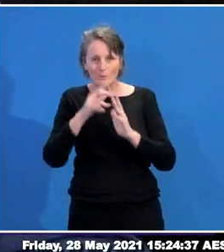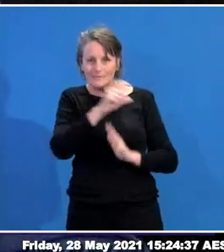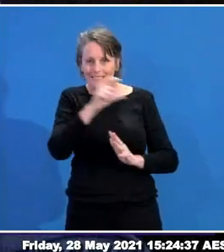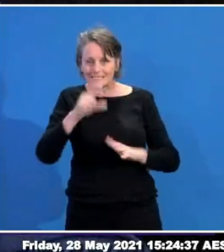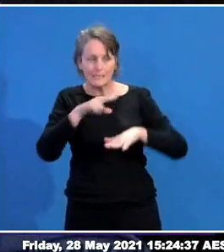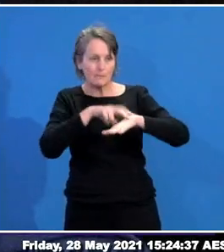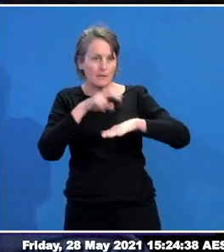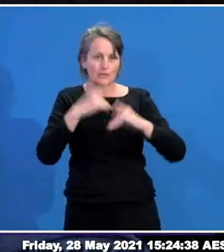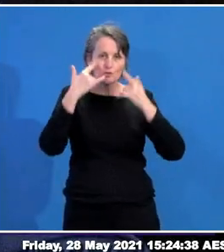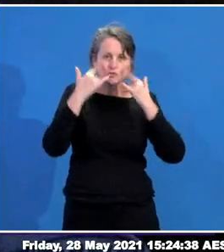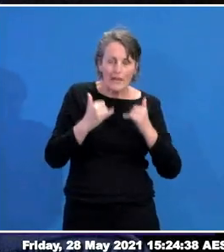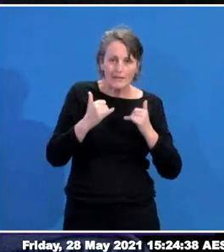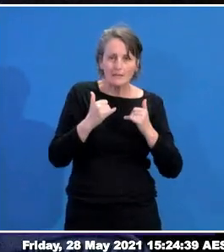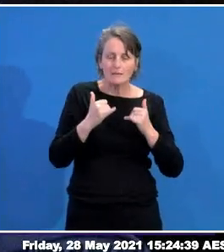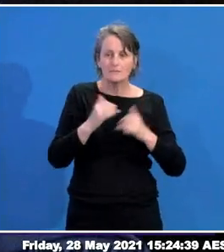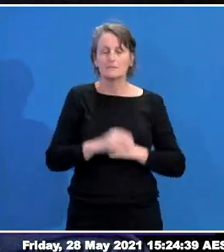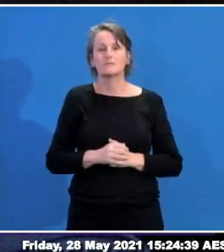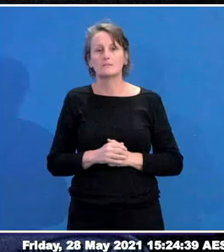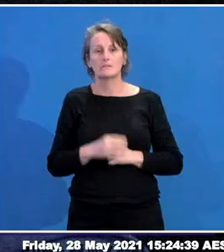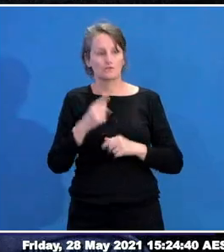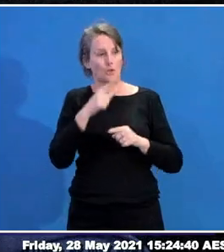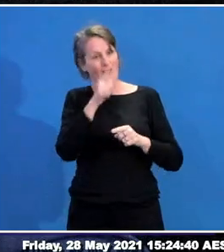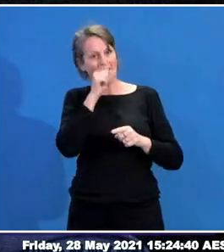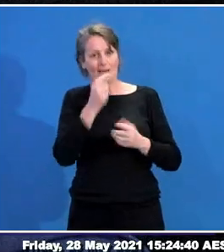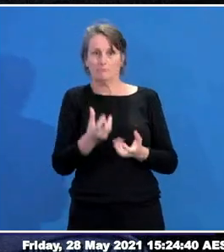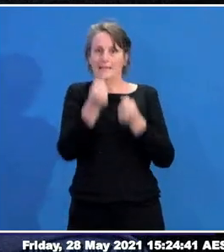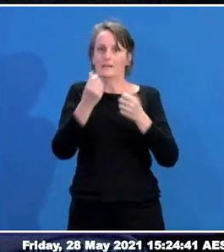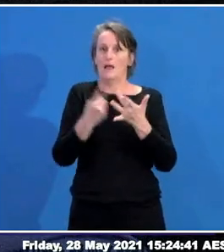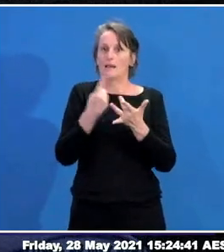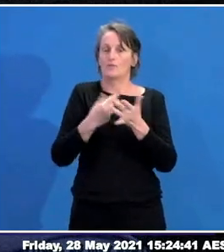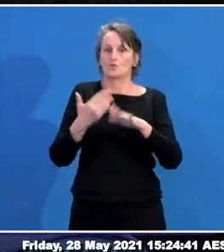State and Territory Governments manage the clearance